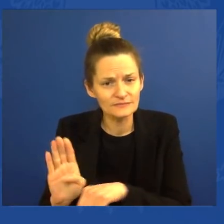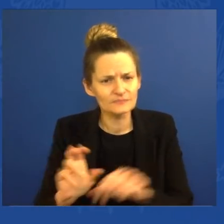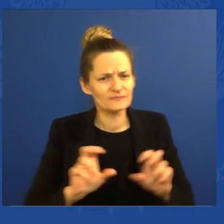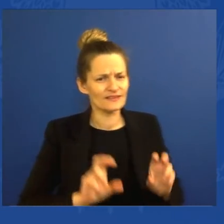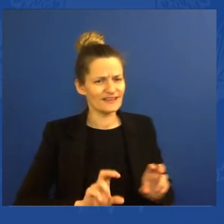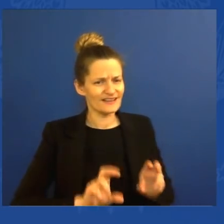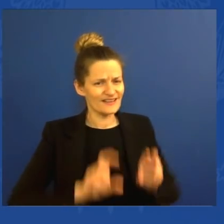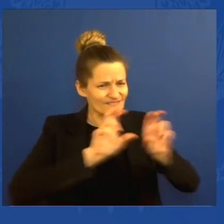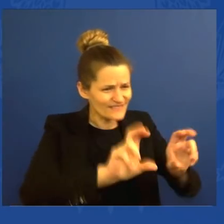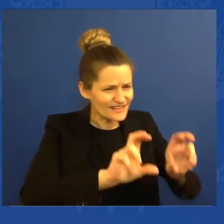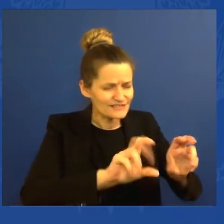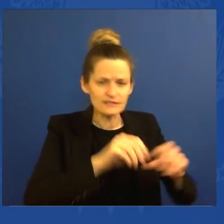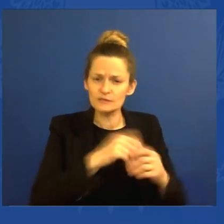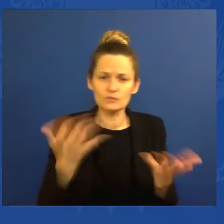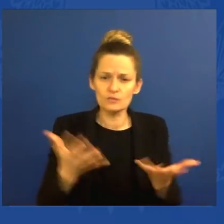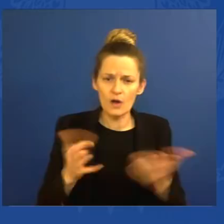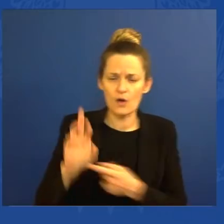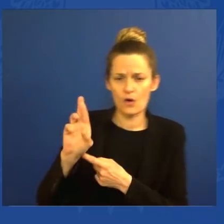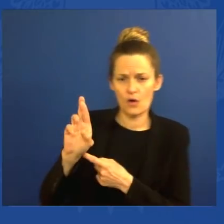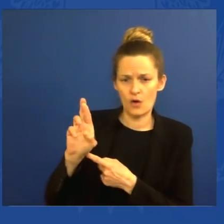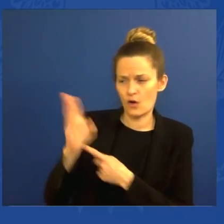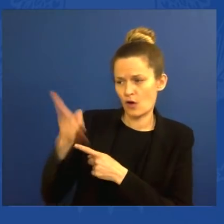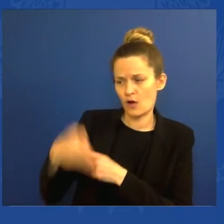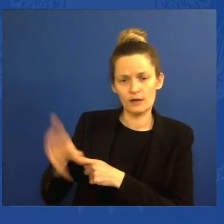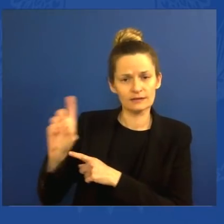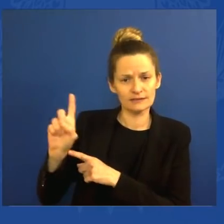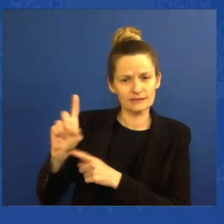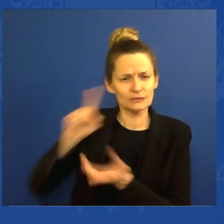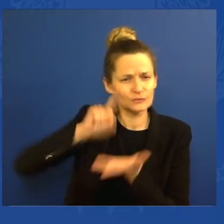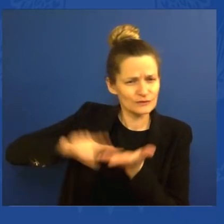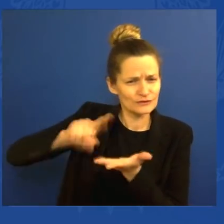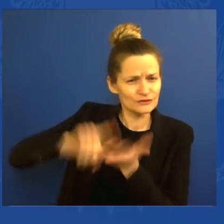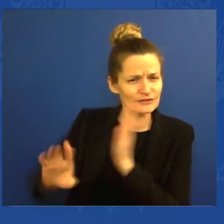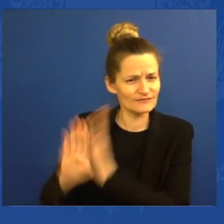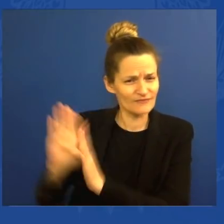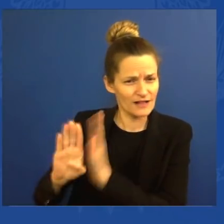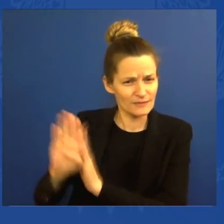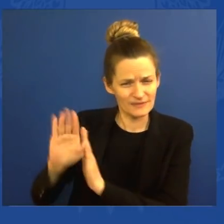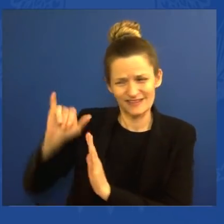and in industries like biotechnology, artificial intelligence, telecommunications,